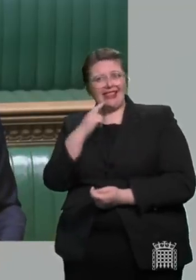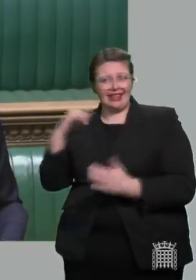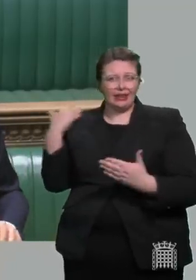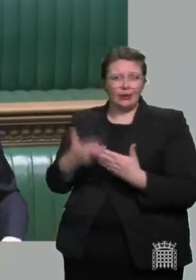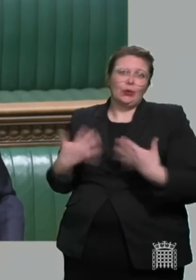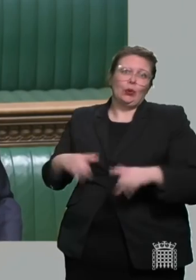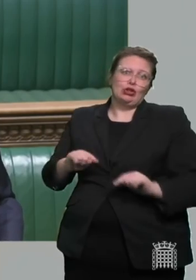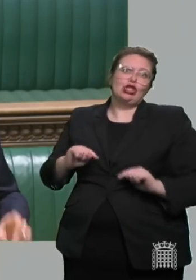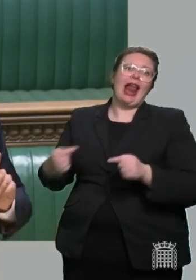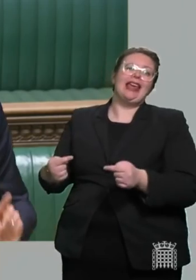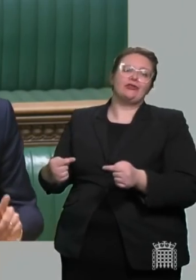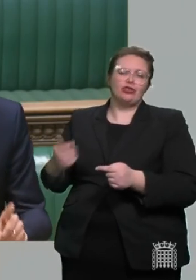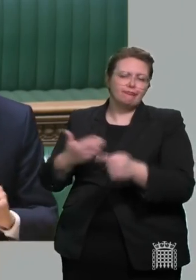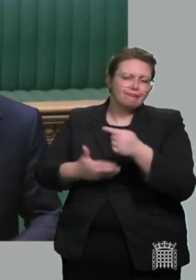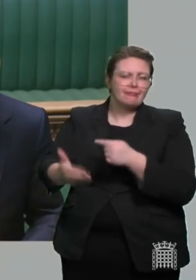And this Budget does one other thing: